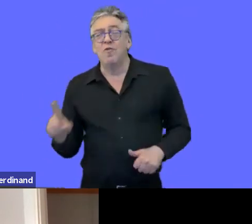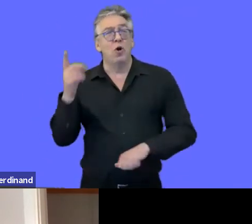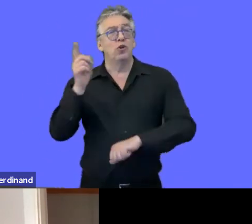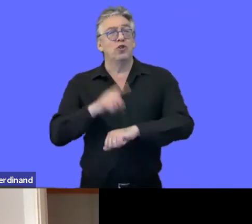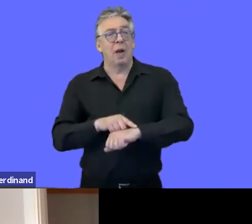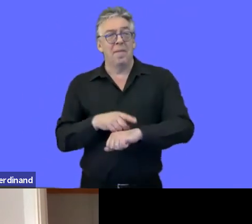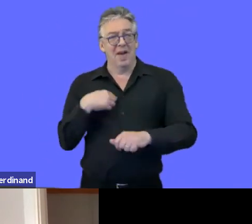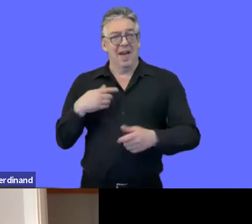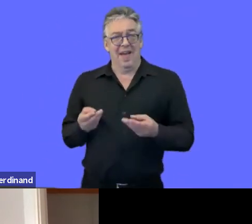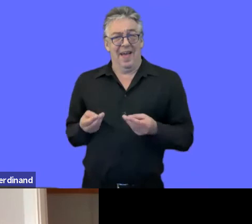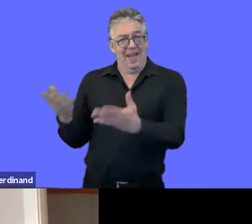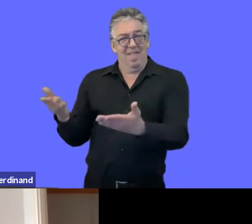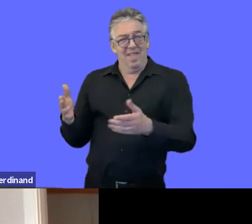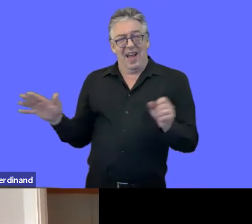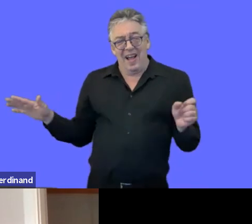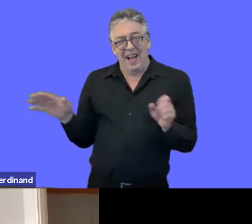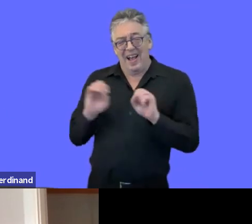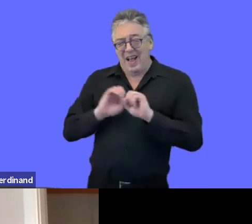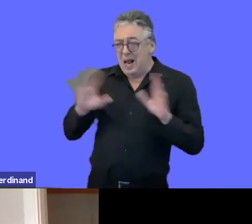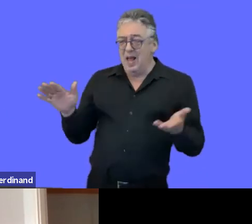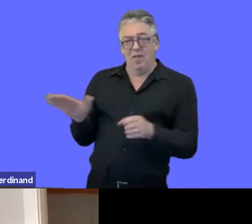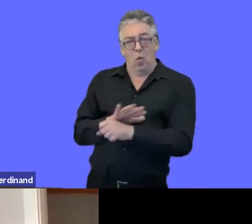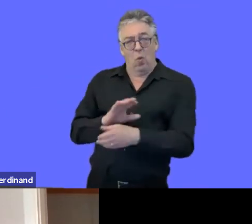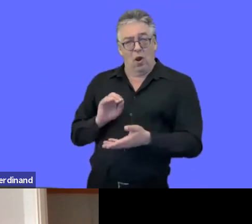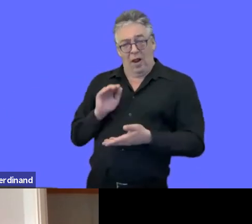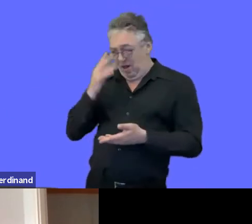on the misuse of the EU funds to fund Human Rights violations.